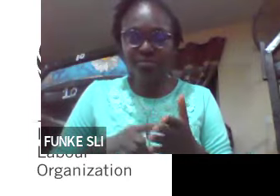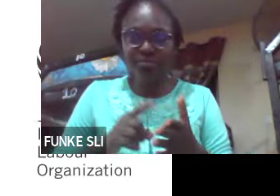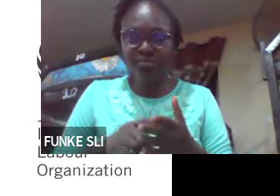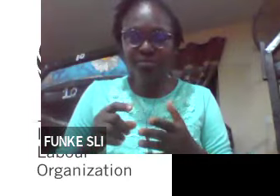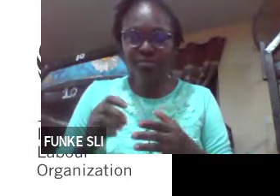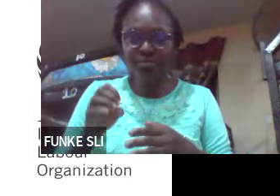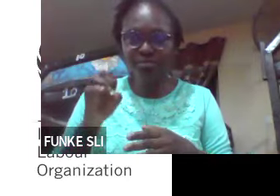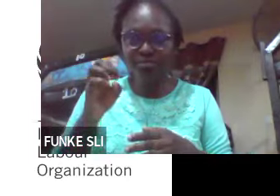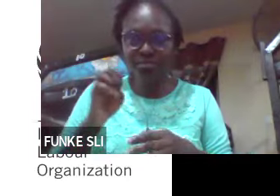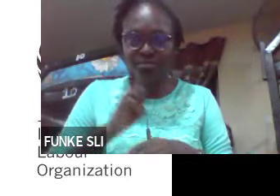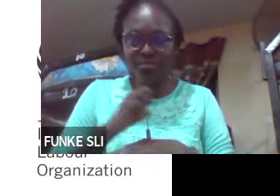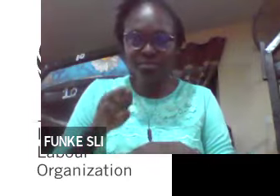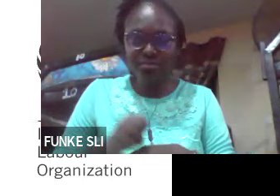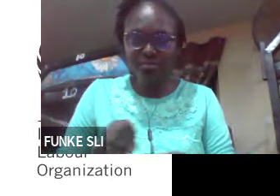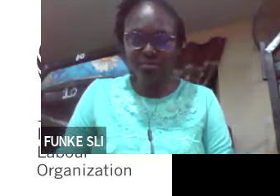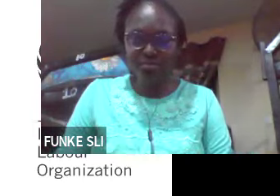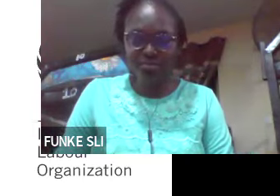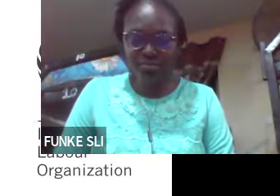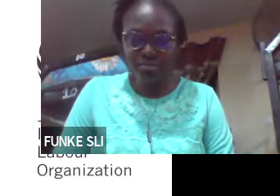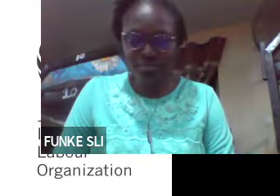sola bakre: Can you reach out to anybody. joy: Okay, my like.